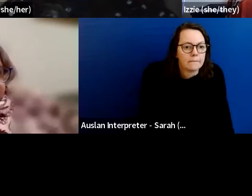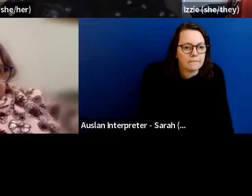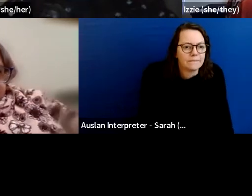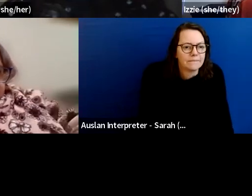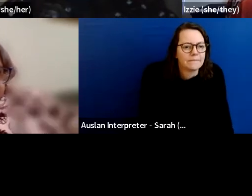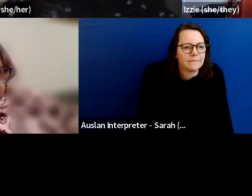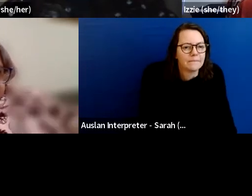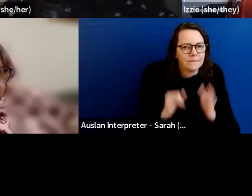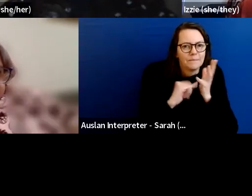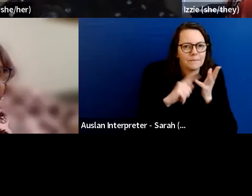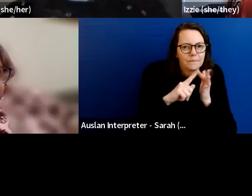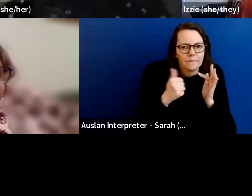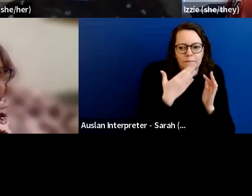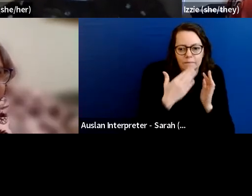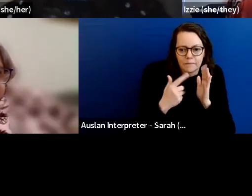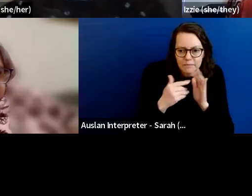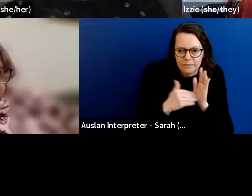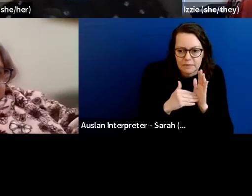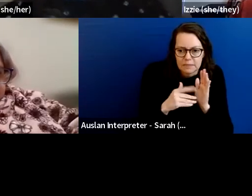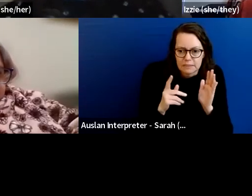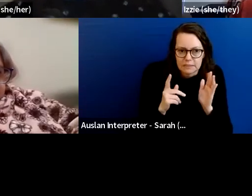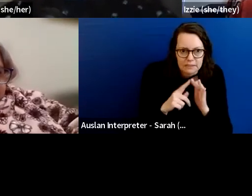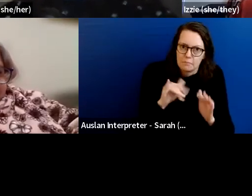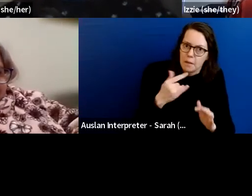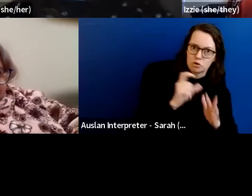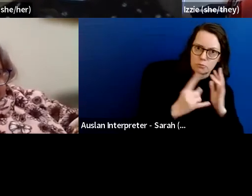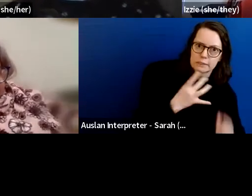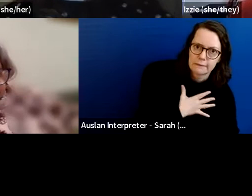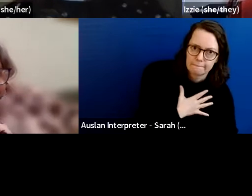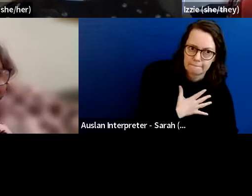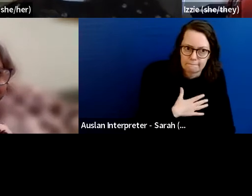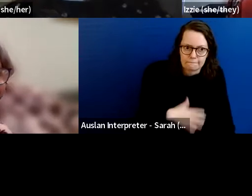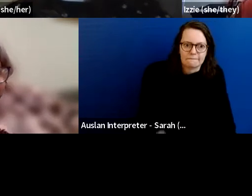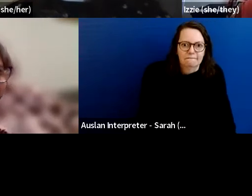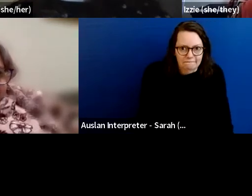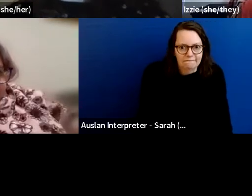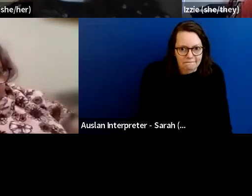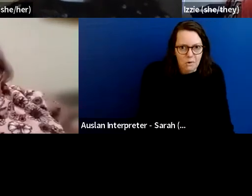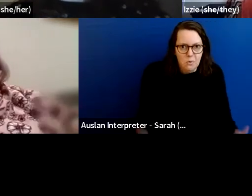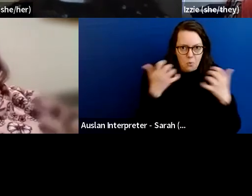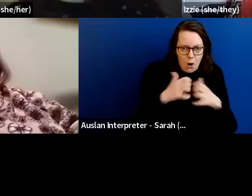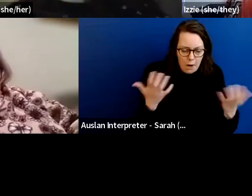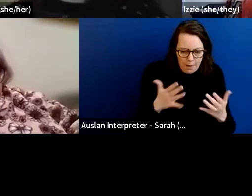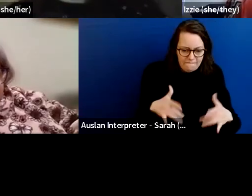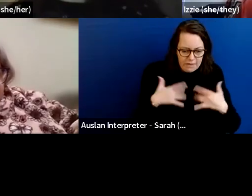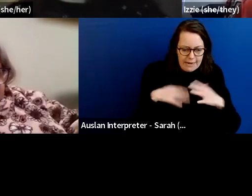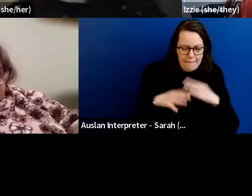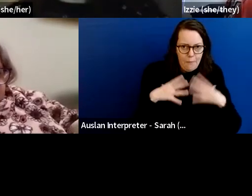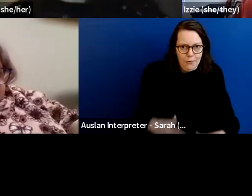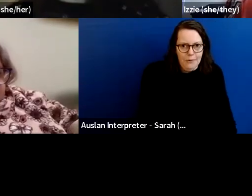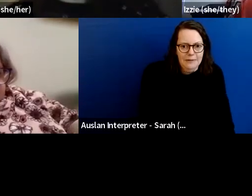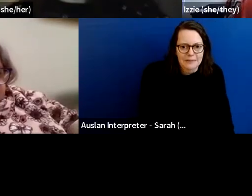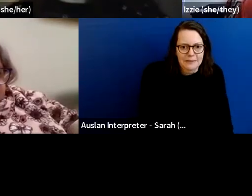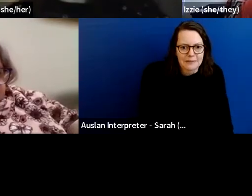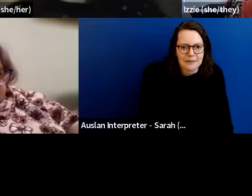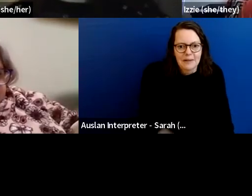That's really helpful think easy. And what